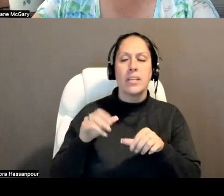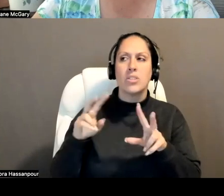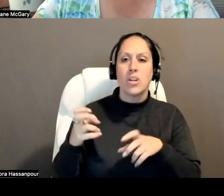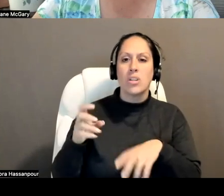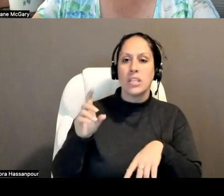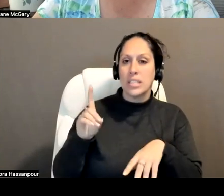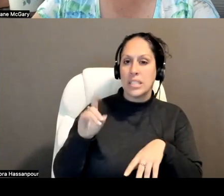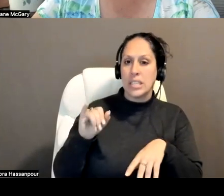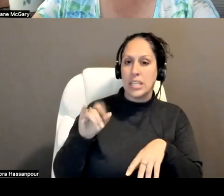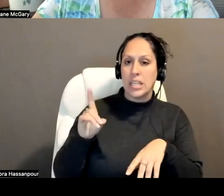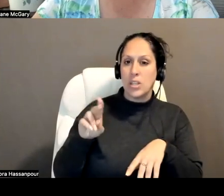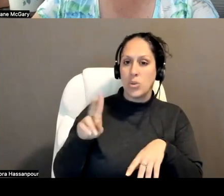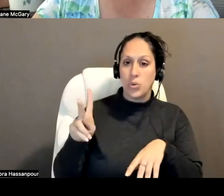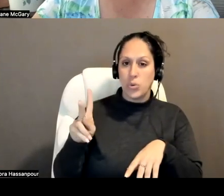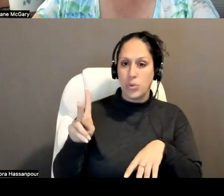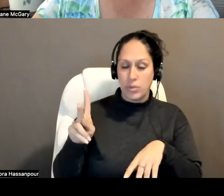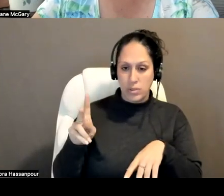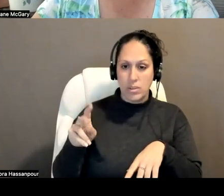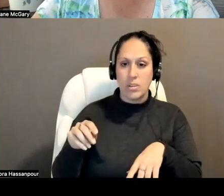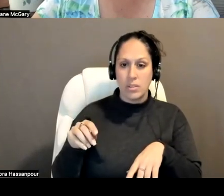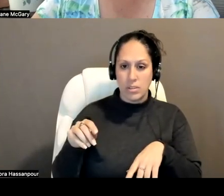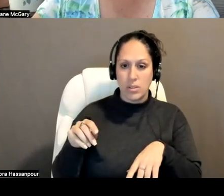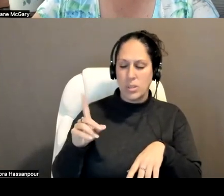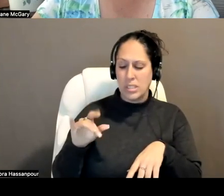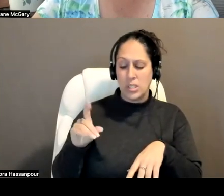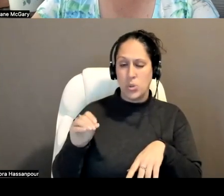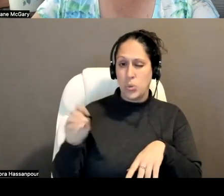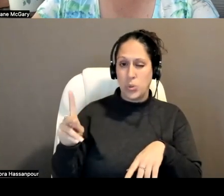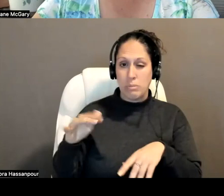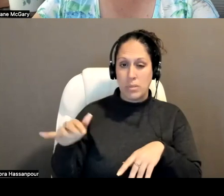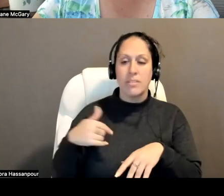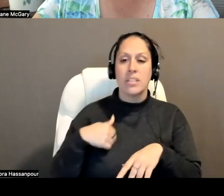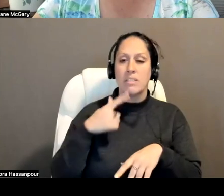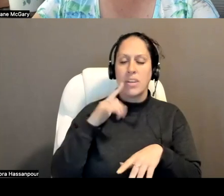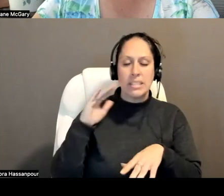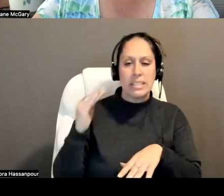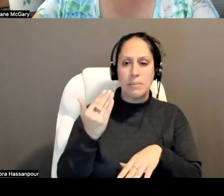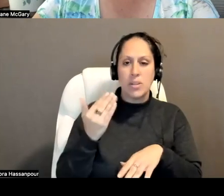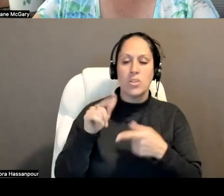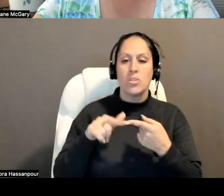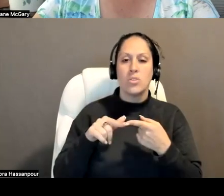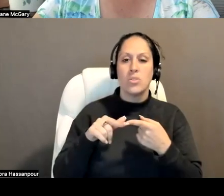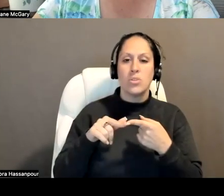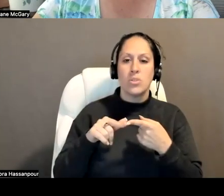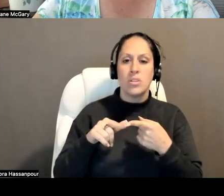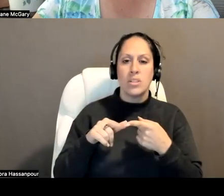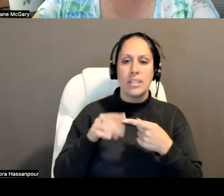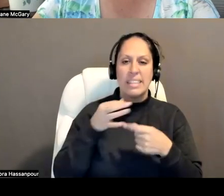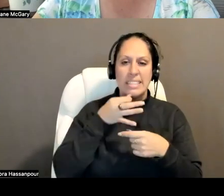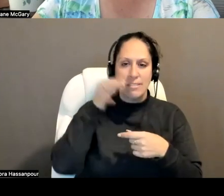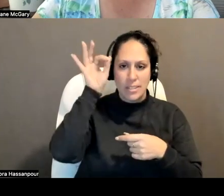Duduk. Yeah, and it is very very similar to, um, the Native American flute, actually.